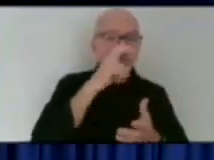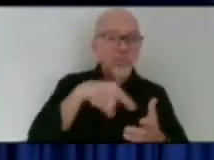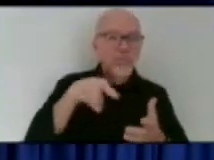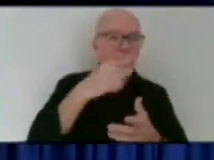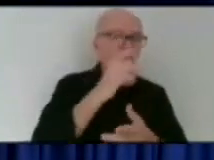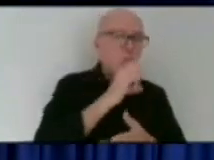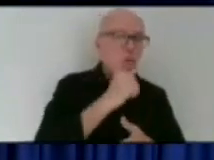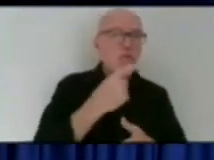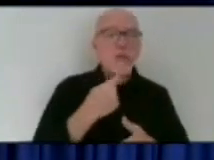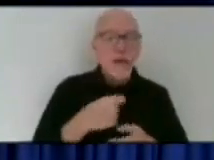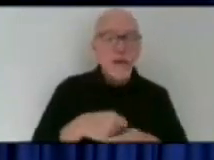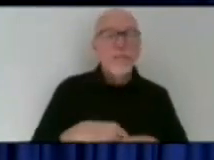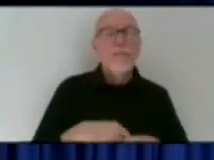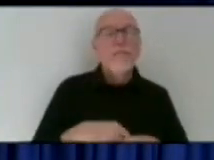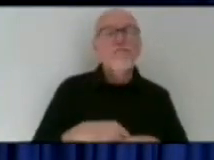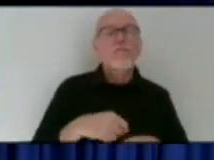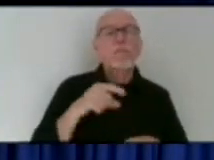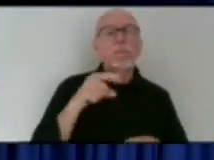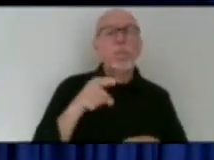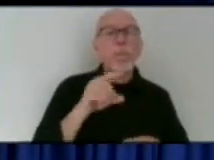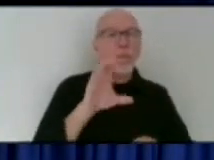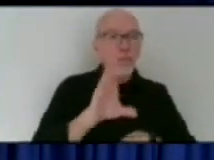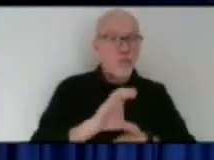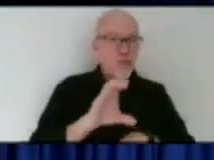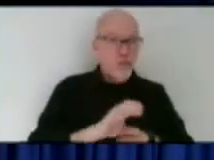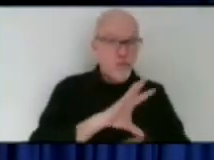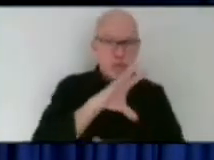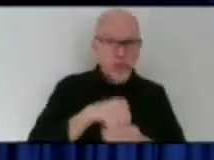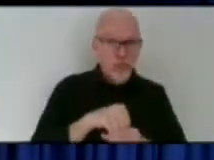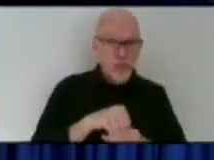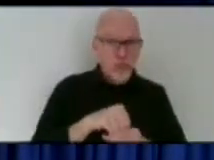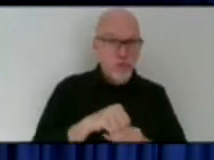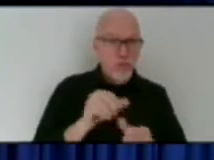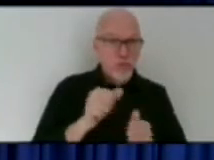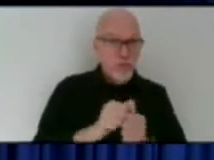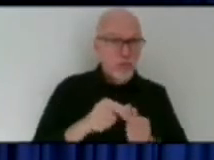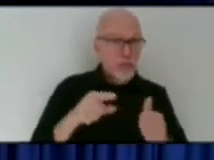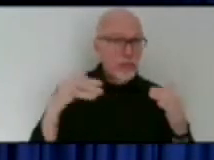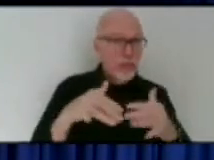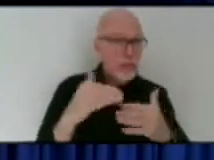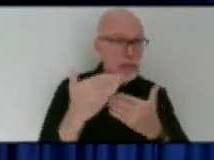Our church is included in those gathering limitations. And if not, why